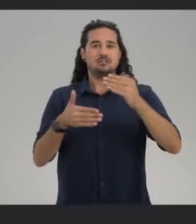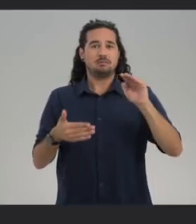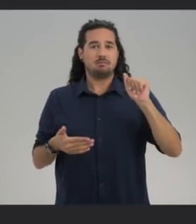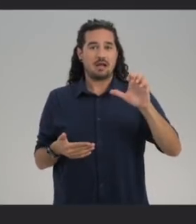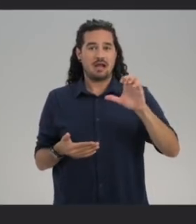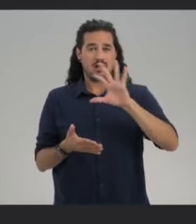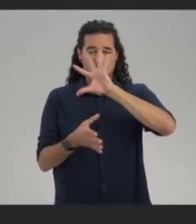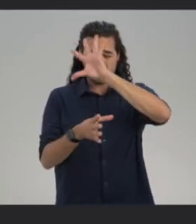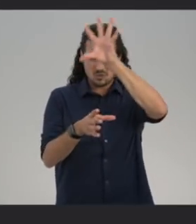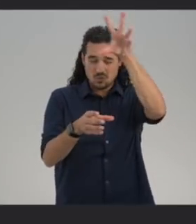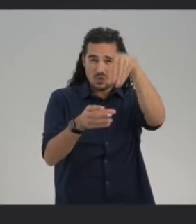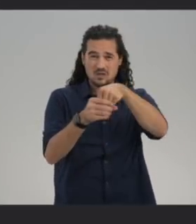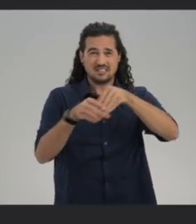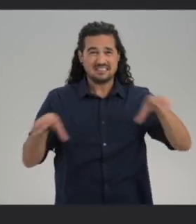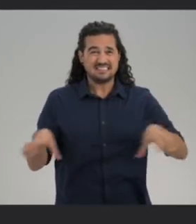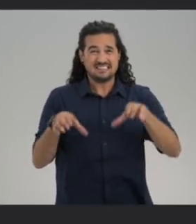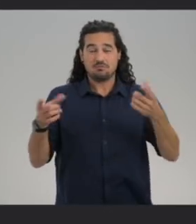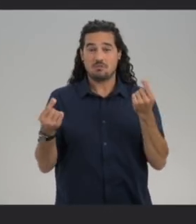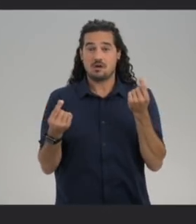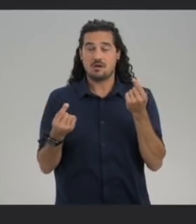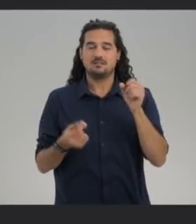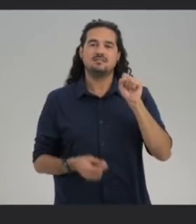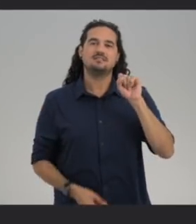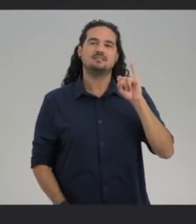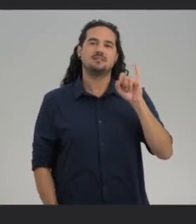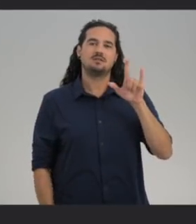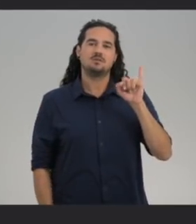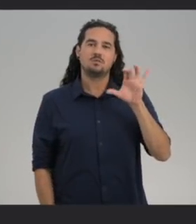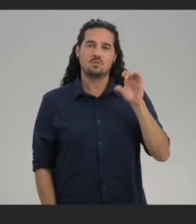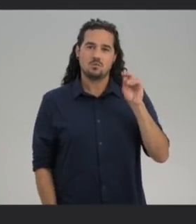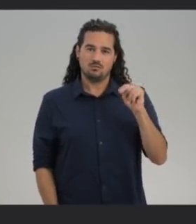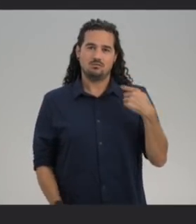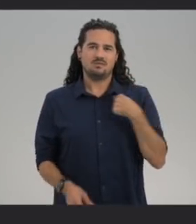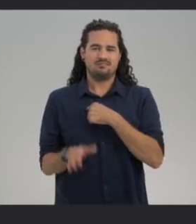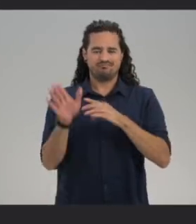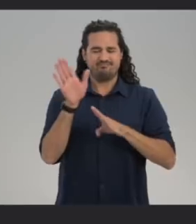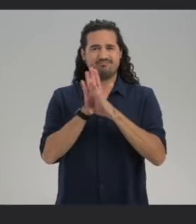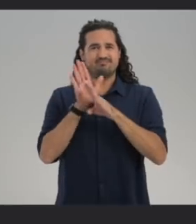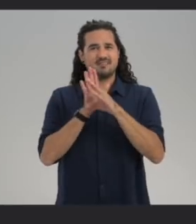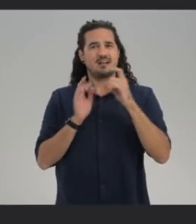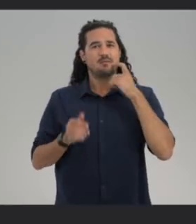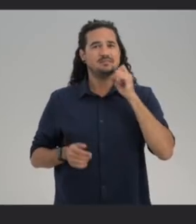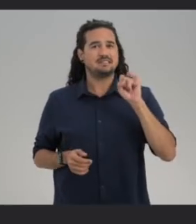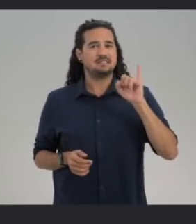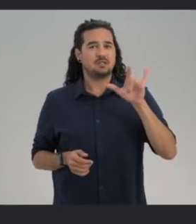And at the core of this effort is the silicon. We've been making Apple Silicon for more than a decade.